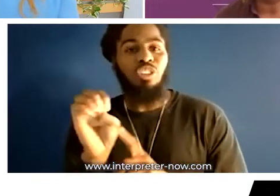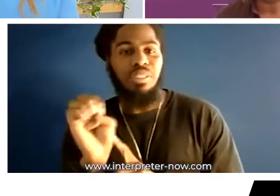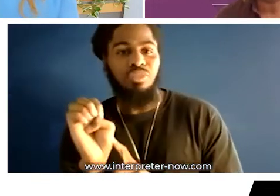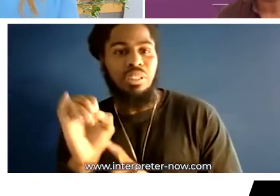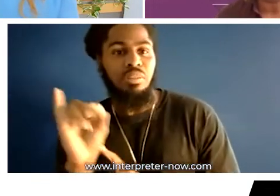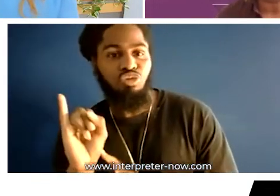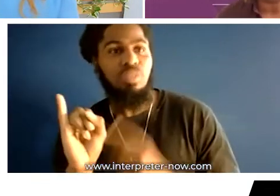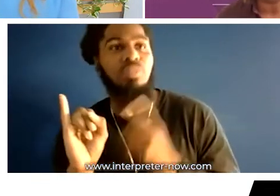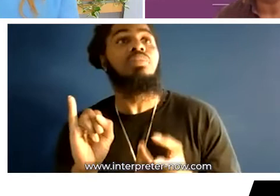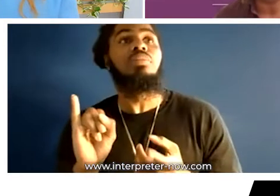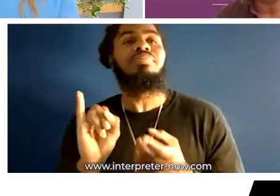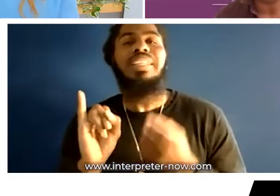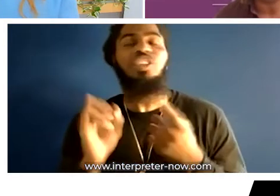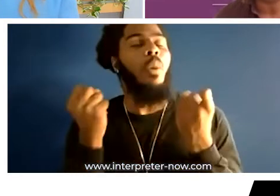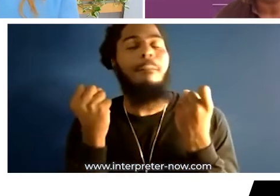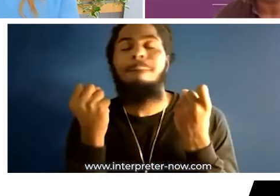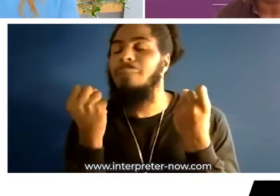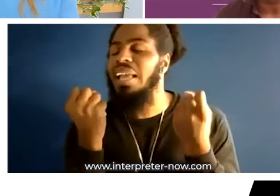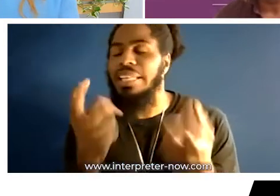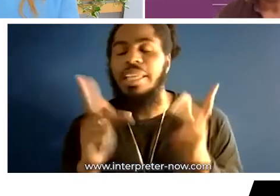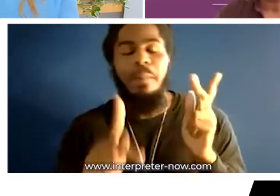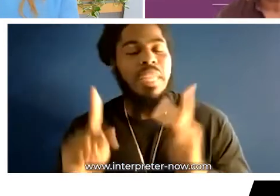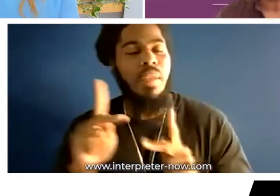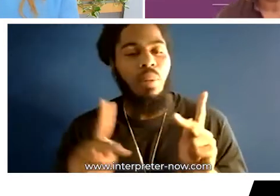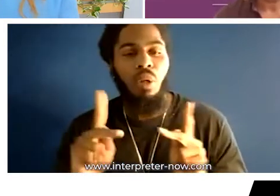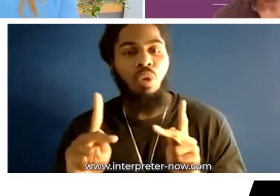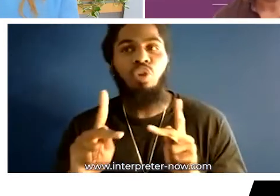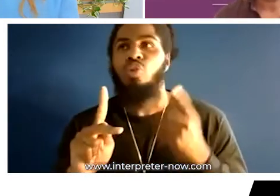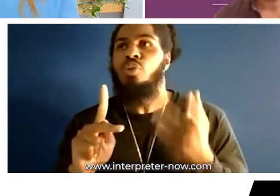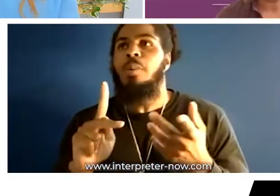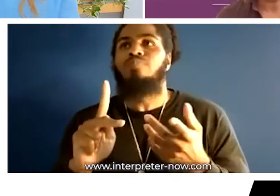so many different practitioners and leaders and professionals that bring a certain level